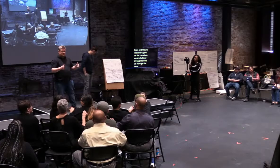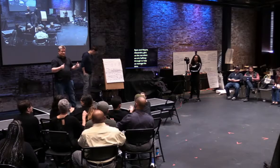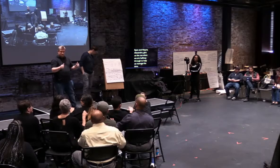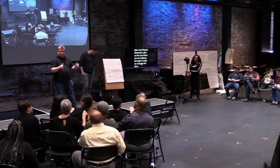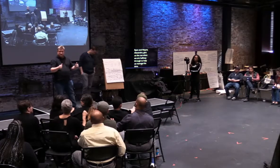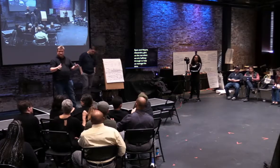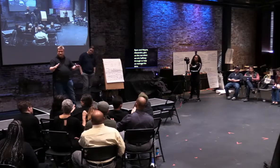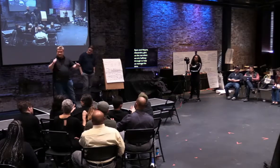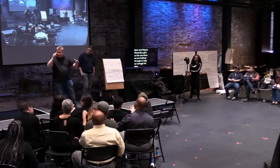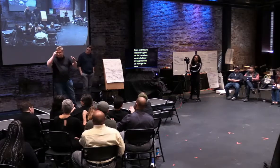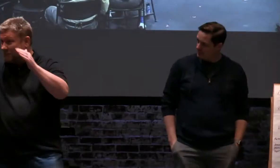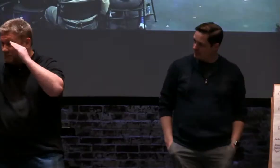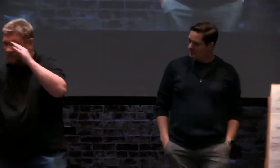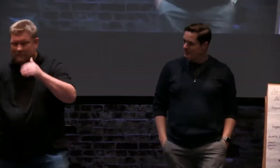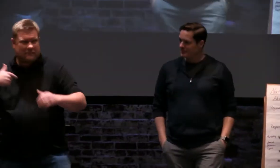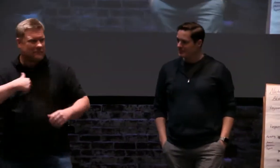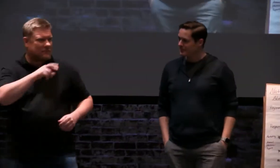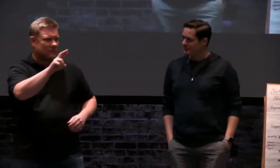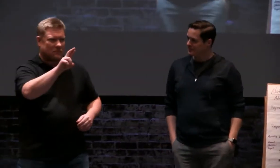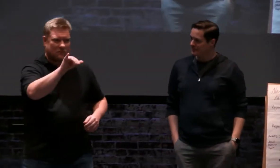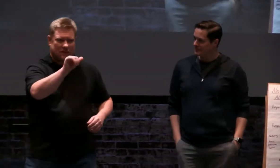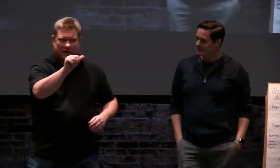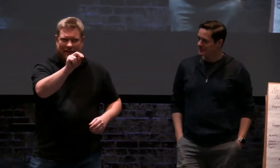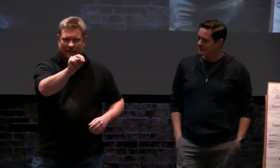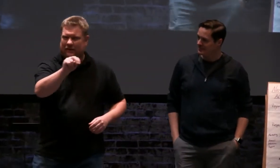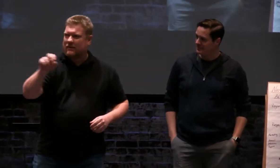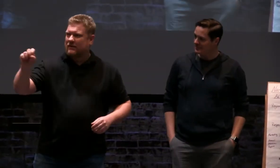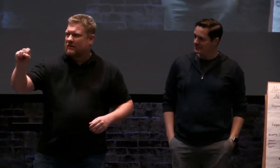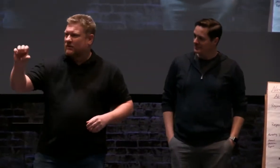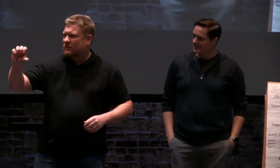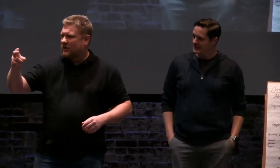Are we ready? All right, hi, everybody. I'm Ryan,